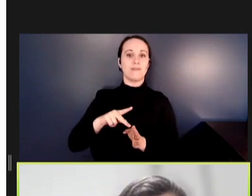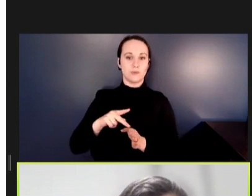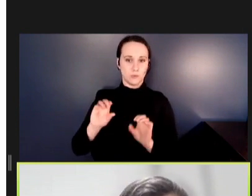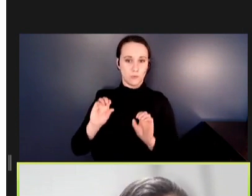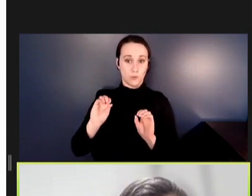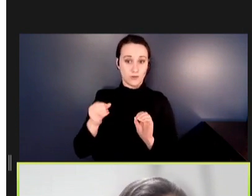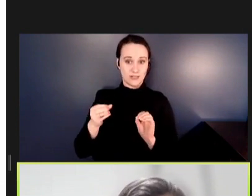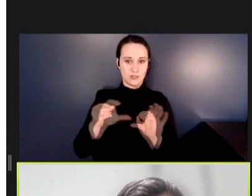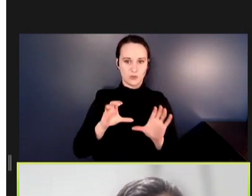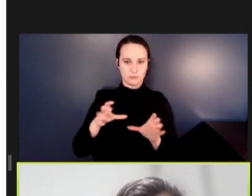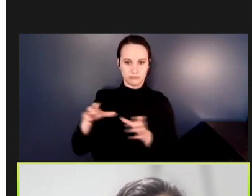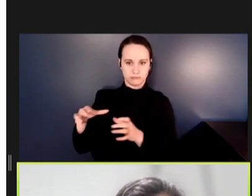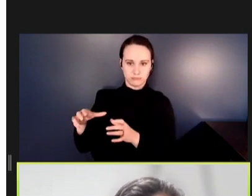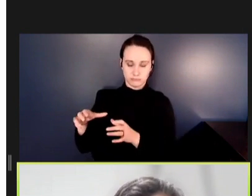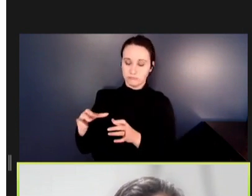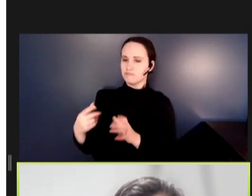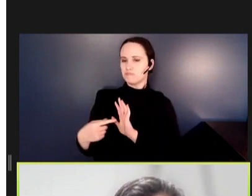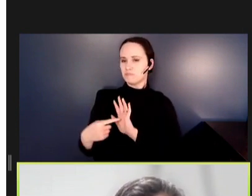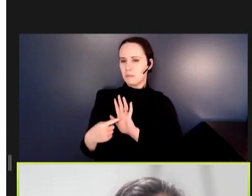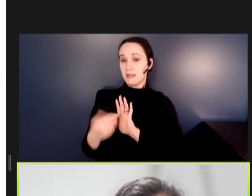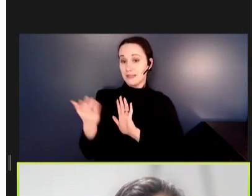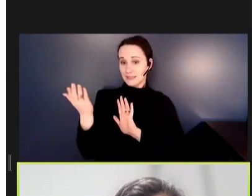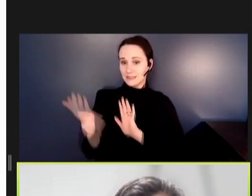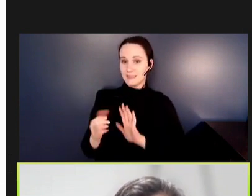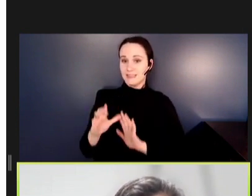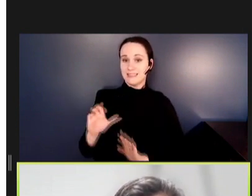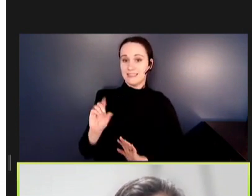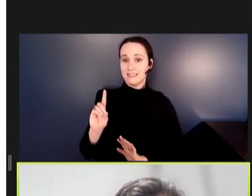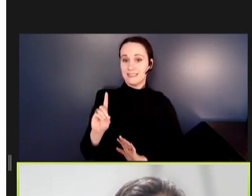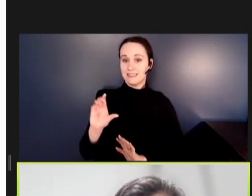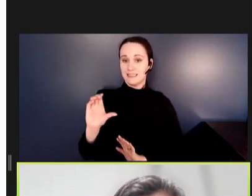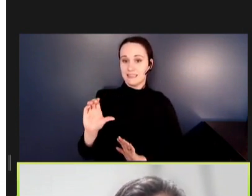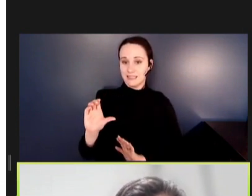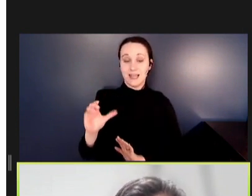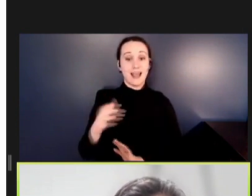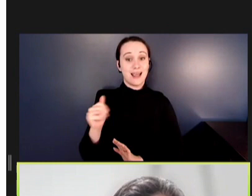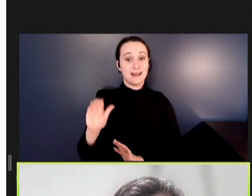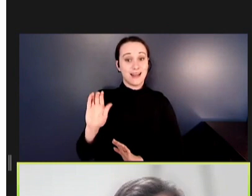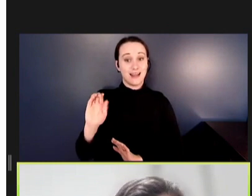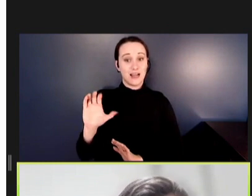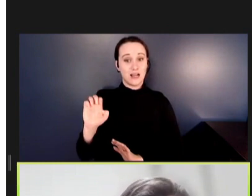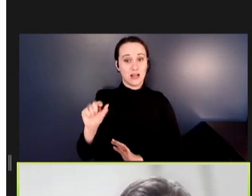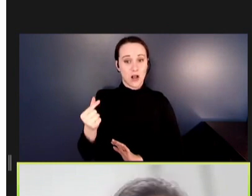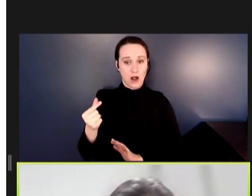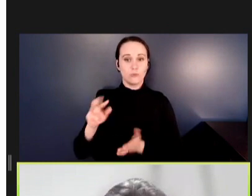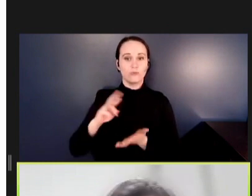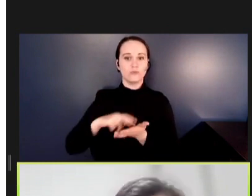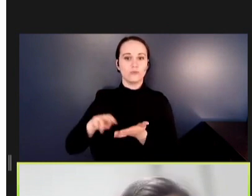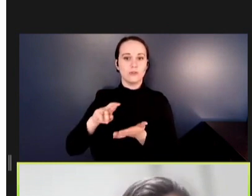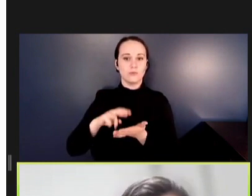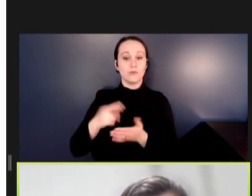And so here is, for example, the CDC and the ACOG resource pages or some pictures of it